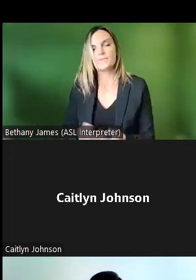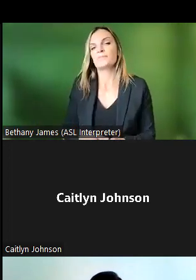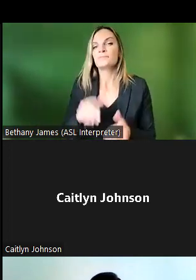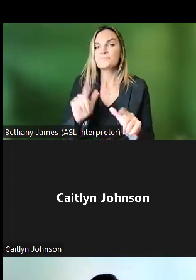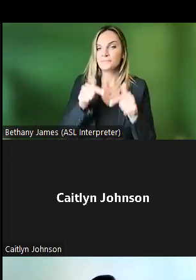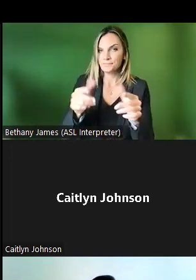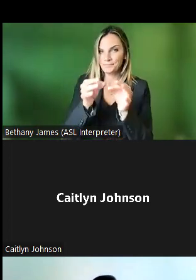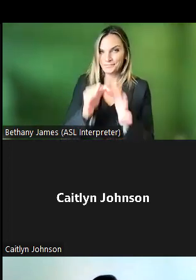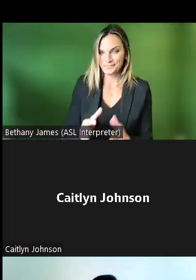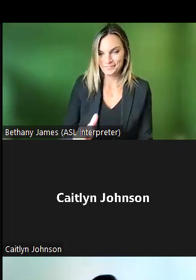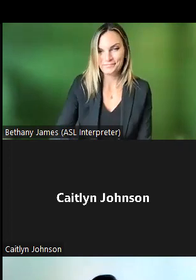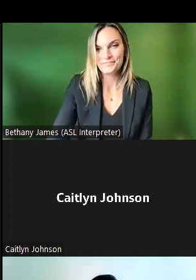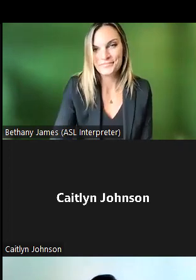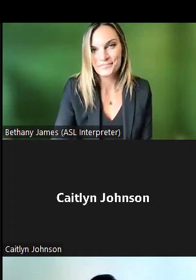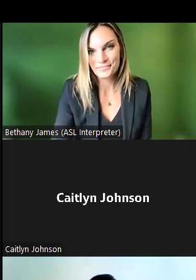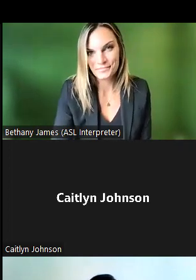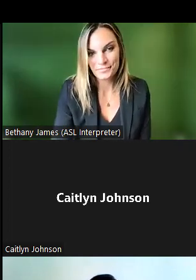State of Michigan Departmental ADA Coordinator.